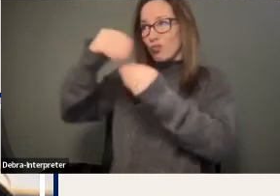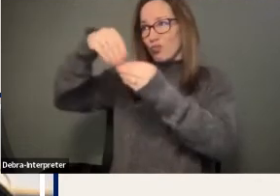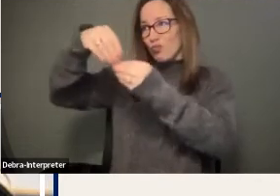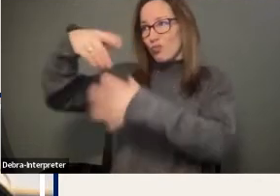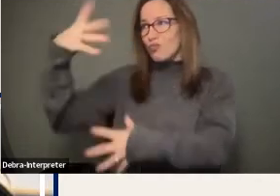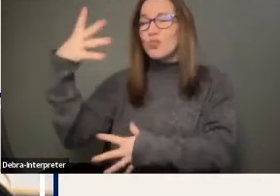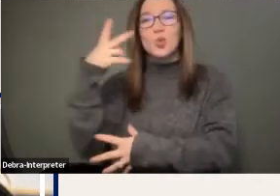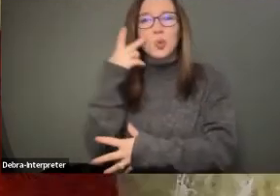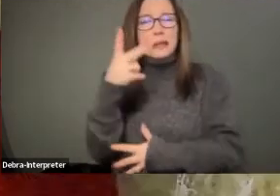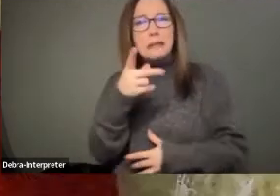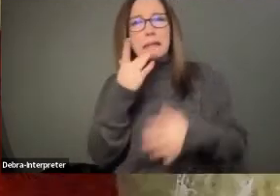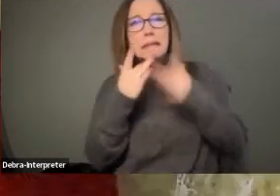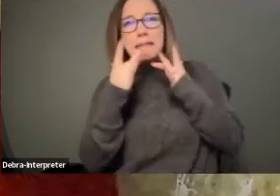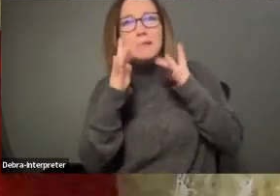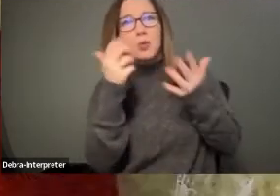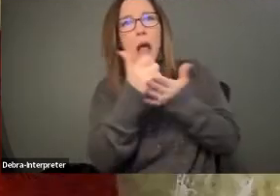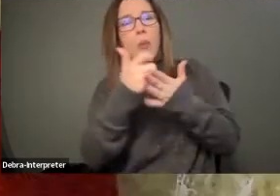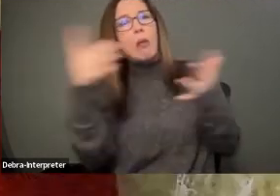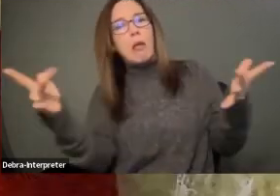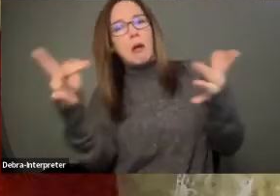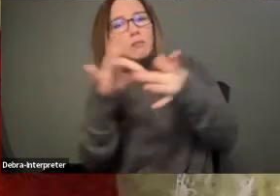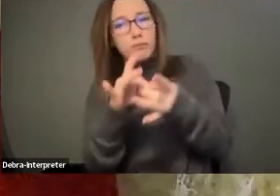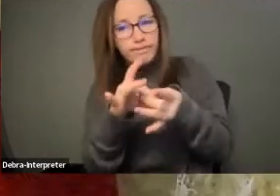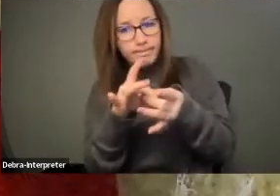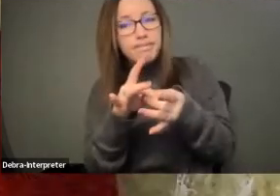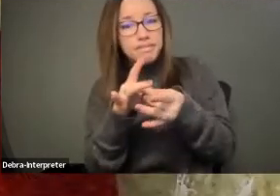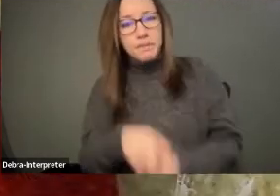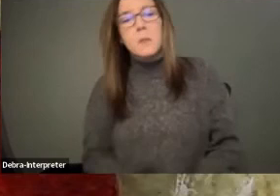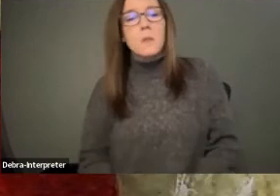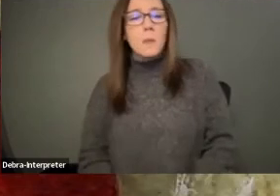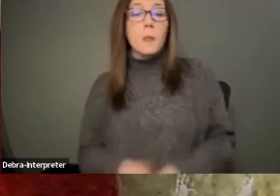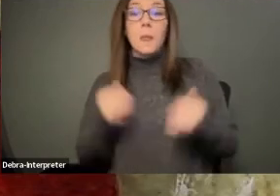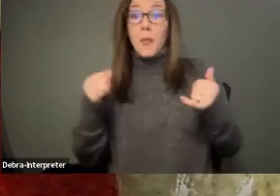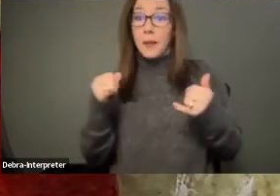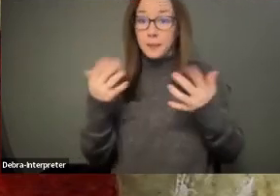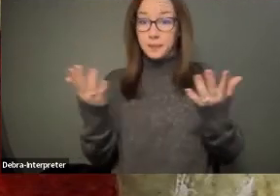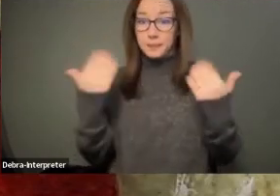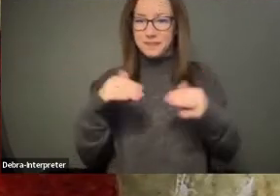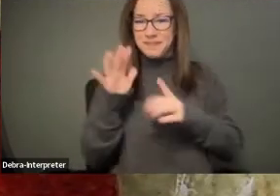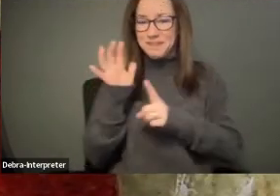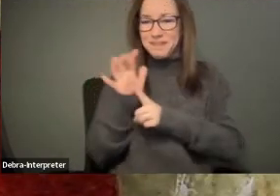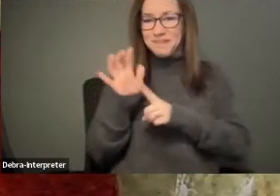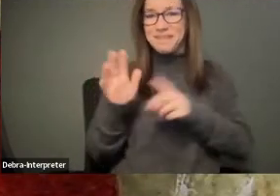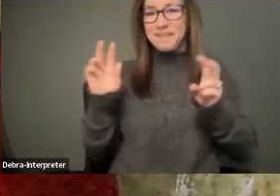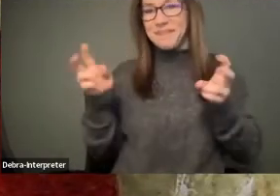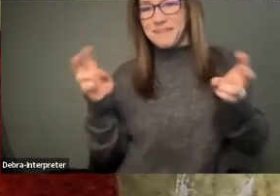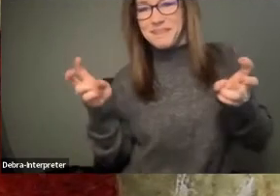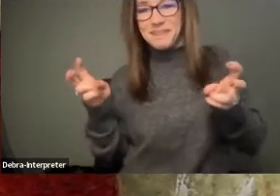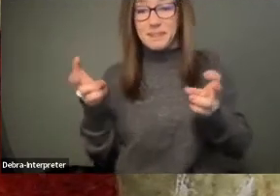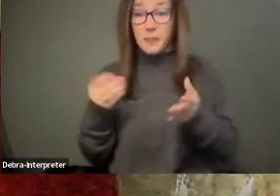like that ournal pages highlight tilt federal gaps. government work as it tries to bridge some of these